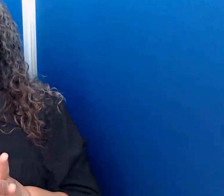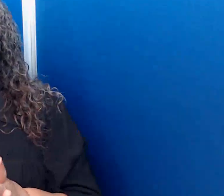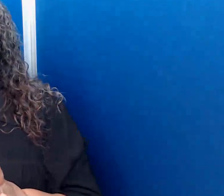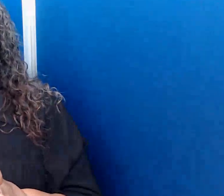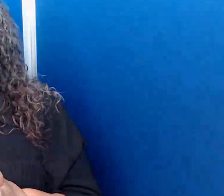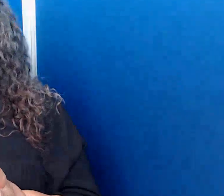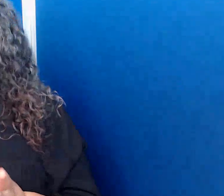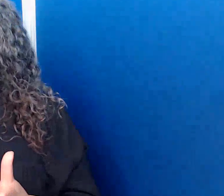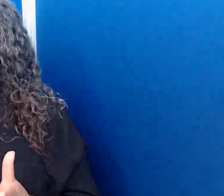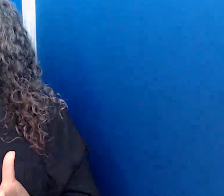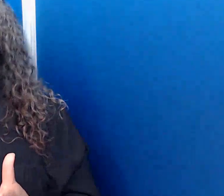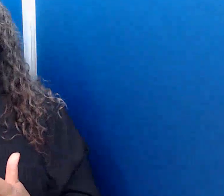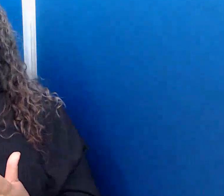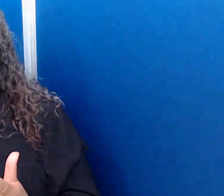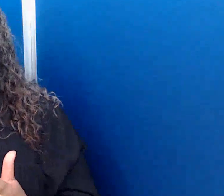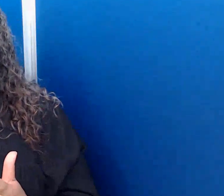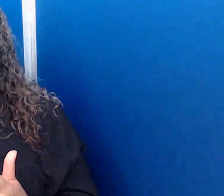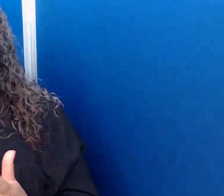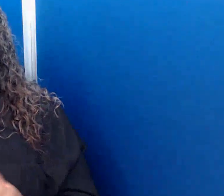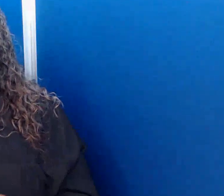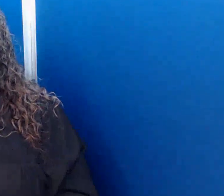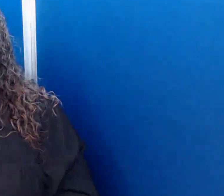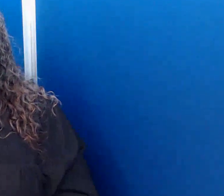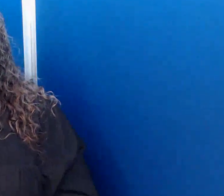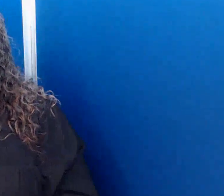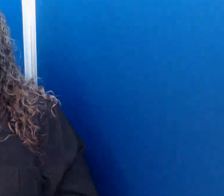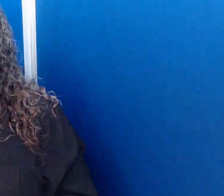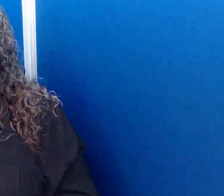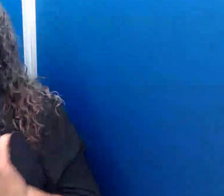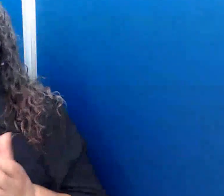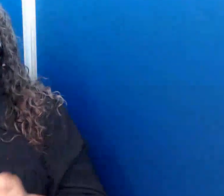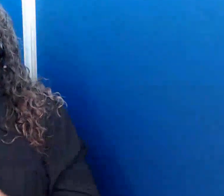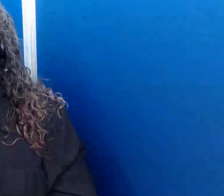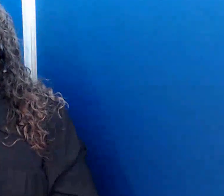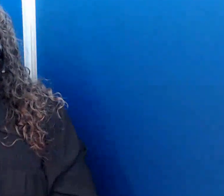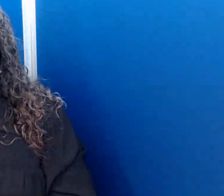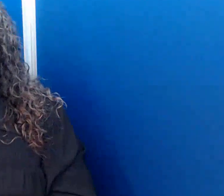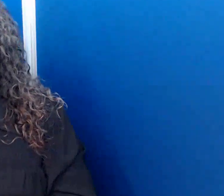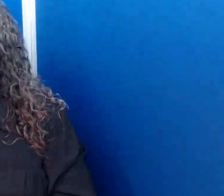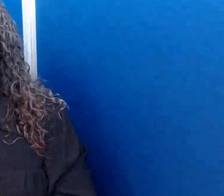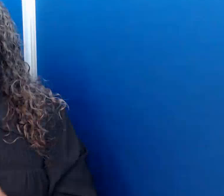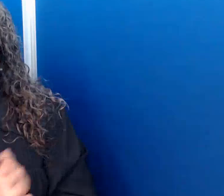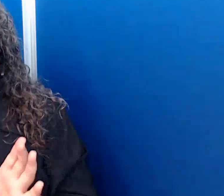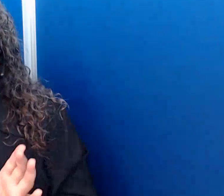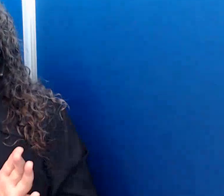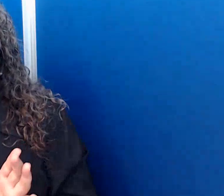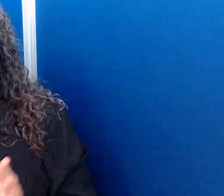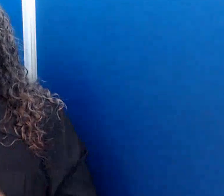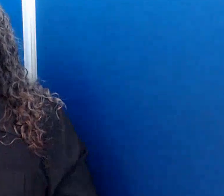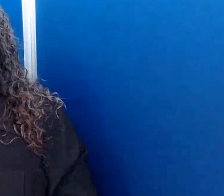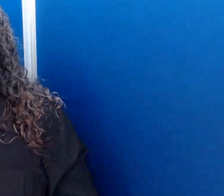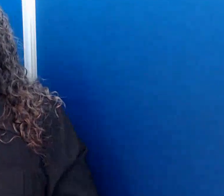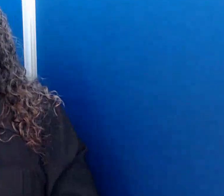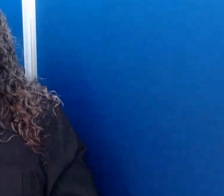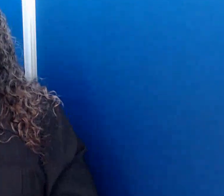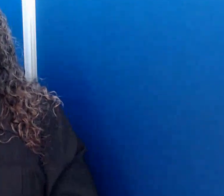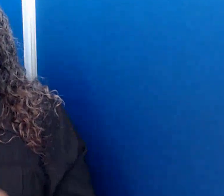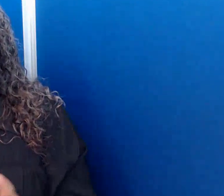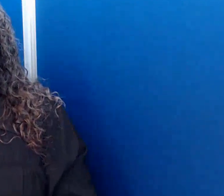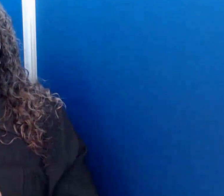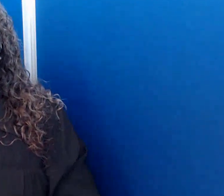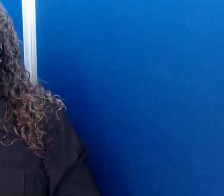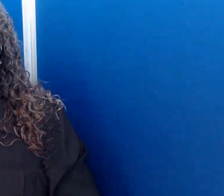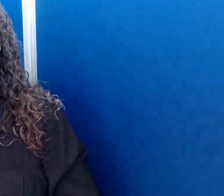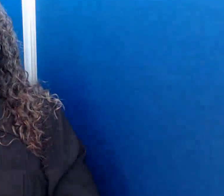at Te Ahi Kaa since August this year. I have just, obviously I'm starting as